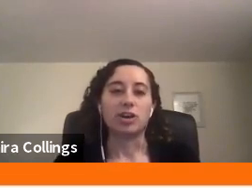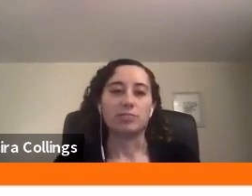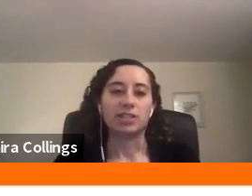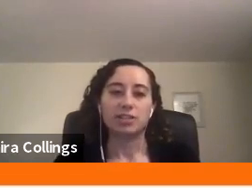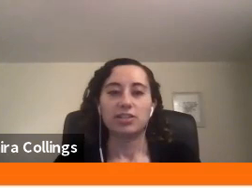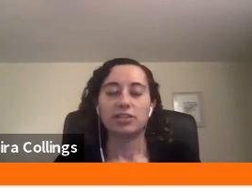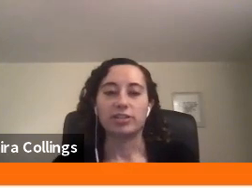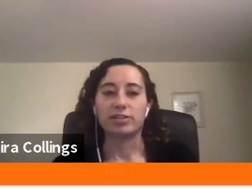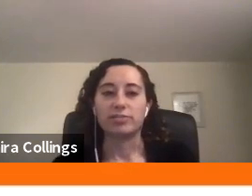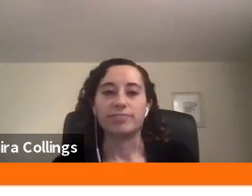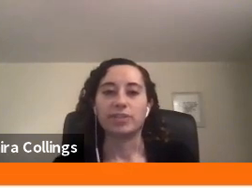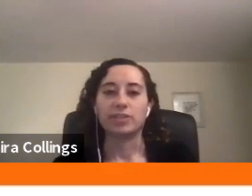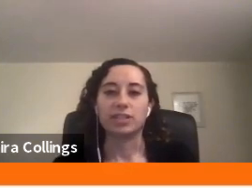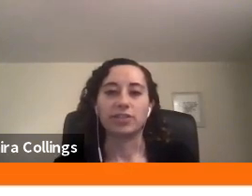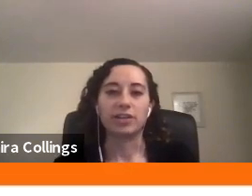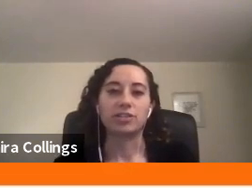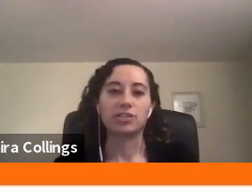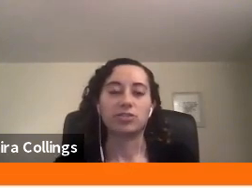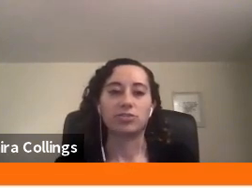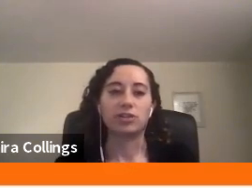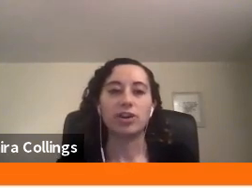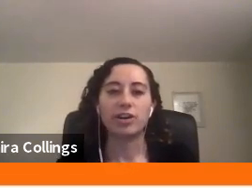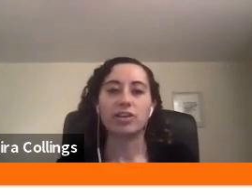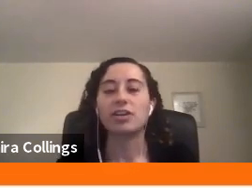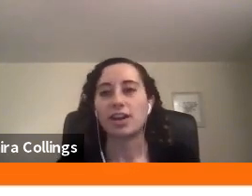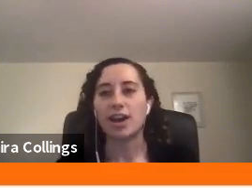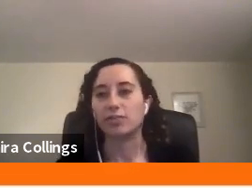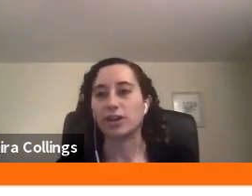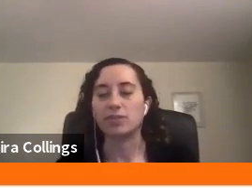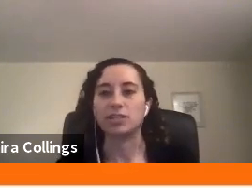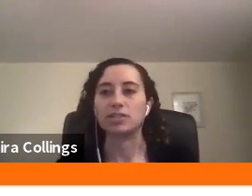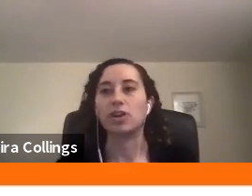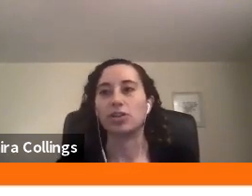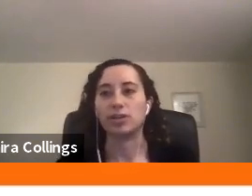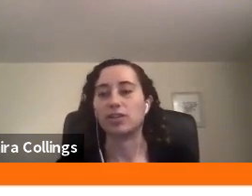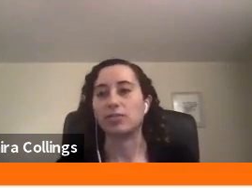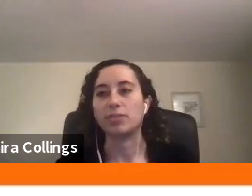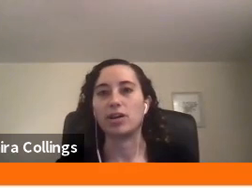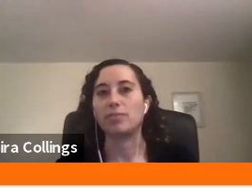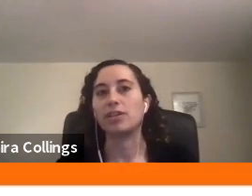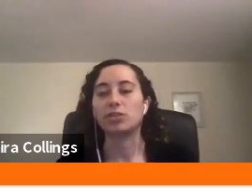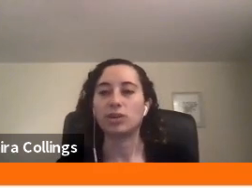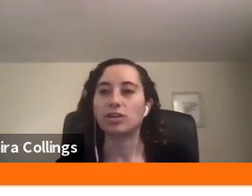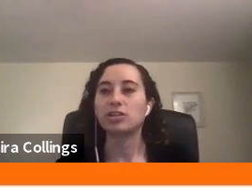We do not know the circumstances of why they lost weight. If it happens to be that they lost weight